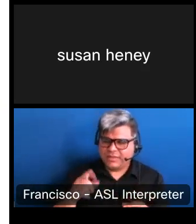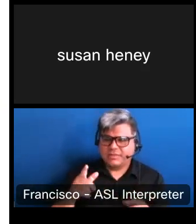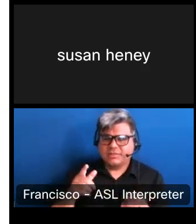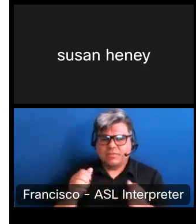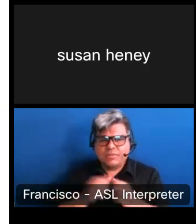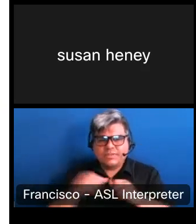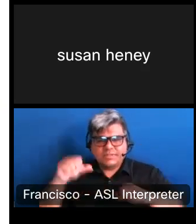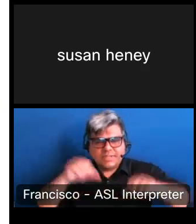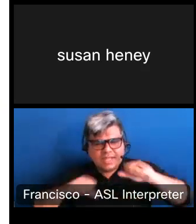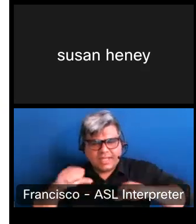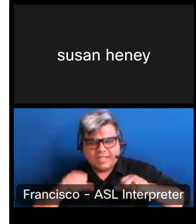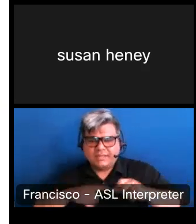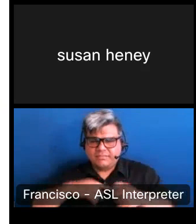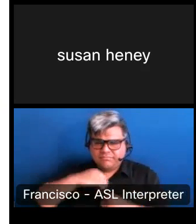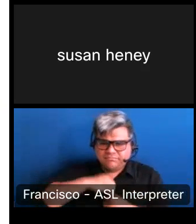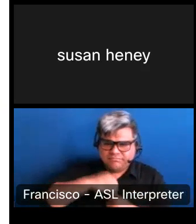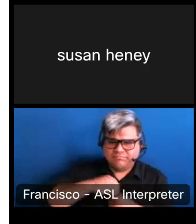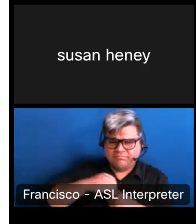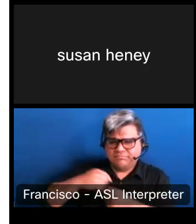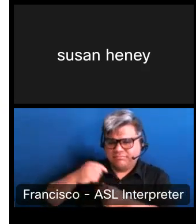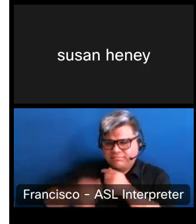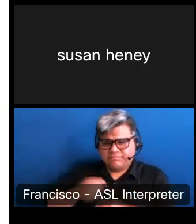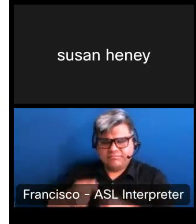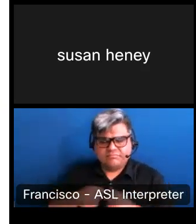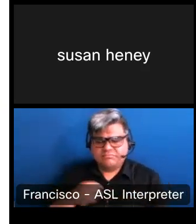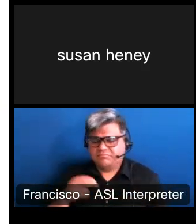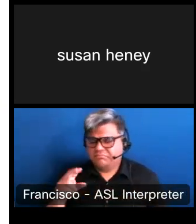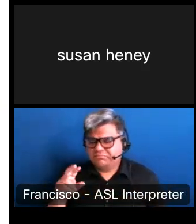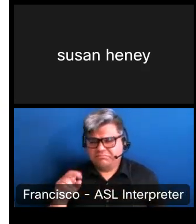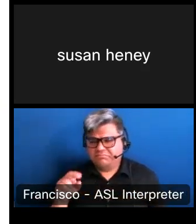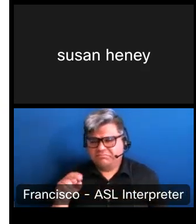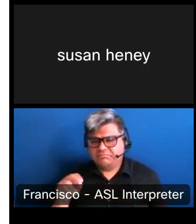In addition, it is recognized that the categories of the race question include race and national